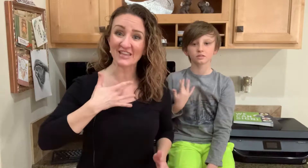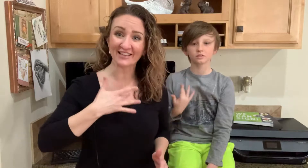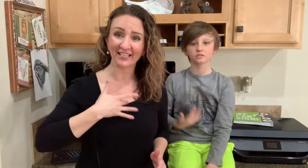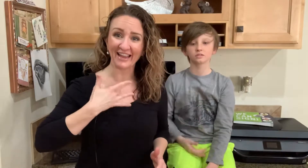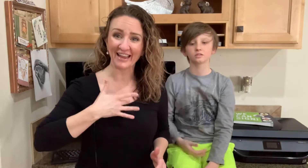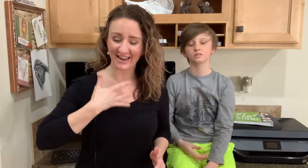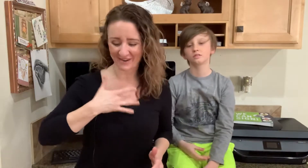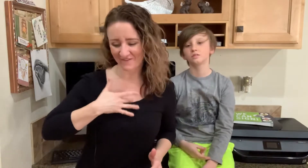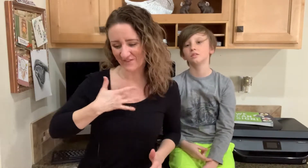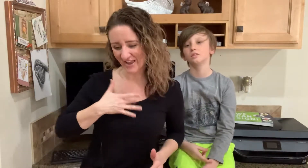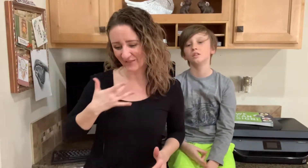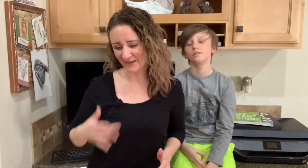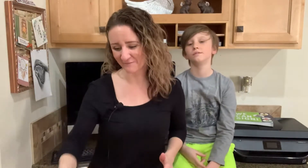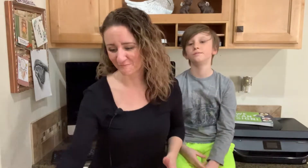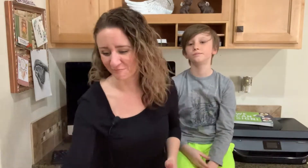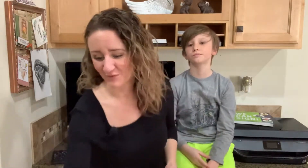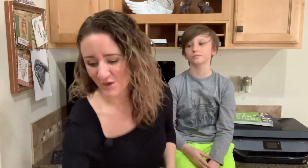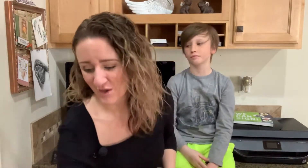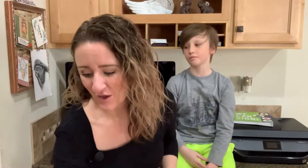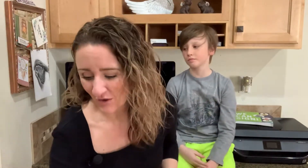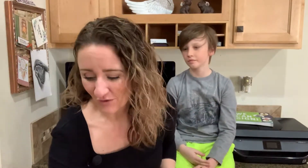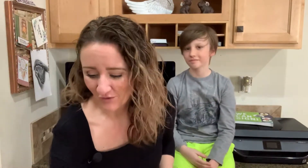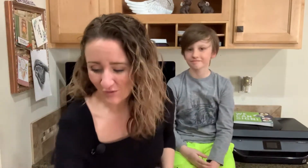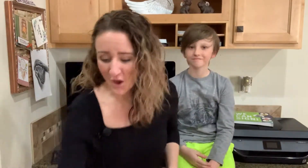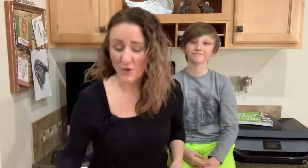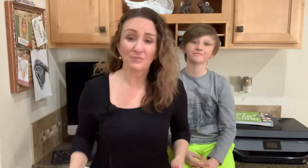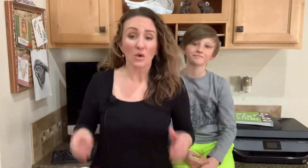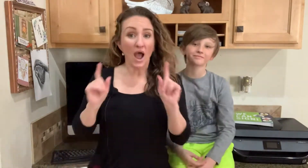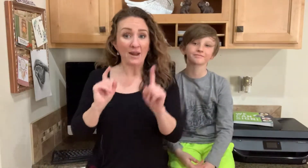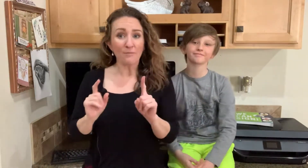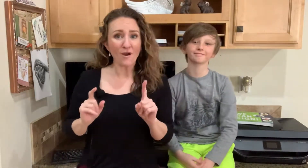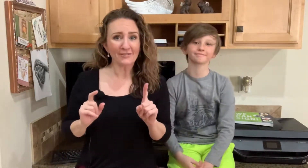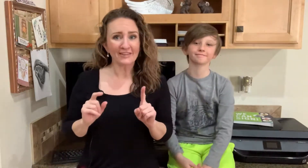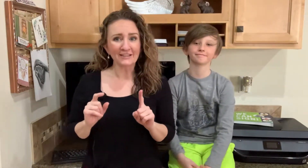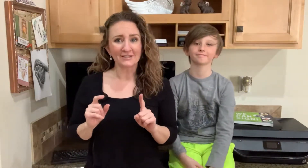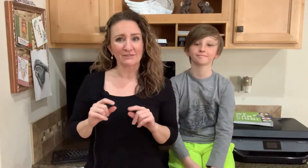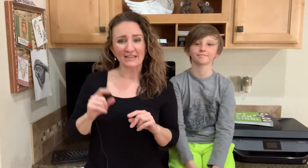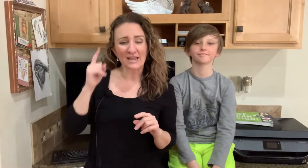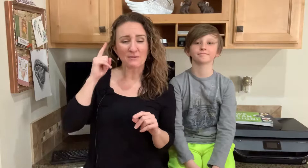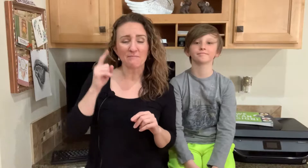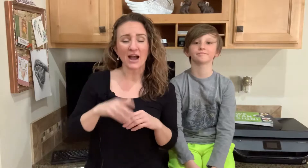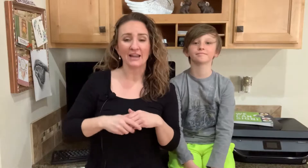Feeling, feeling. So, an important thing to keep in mind,